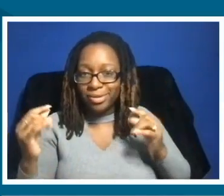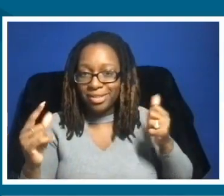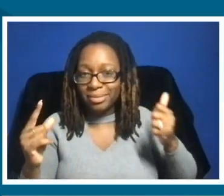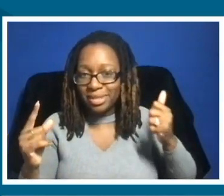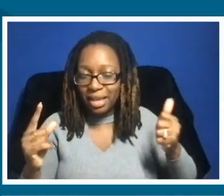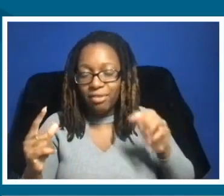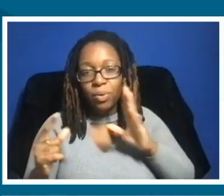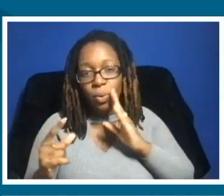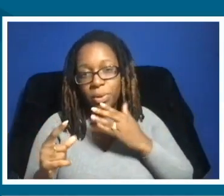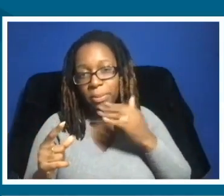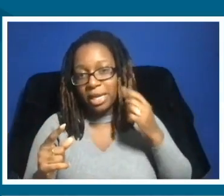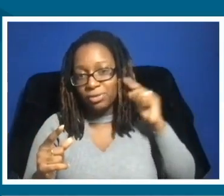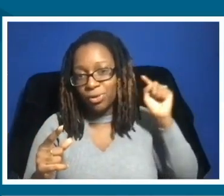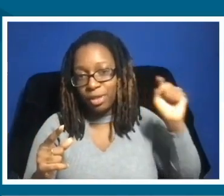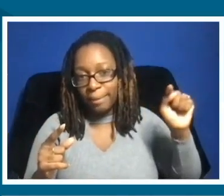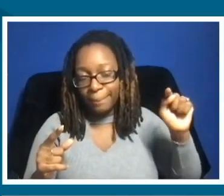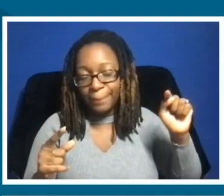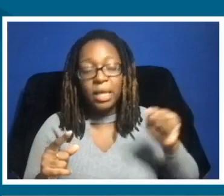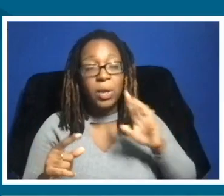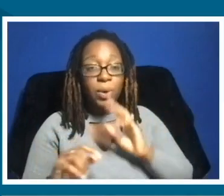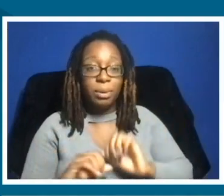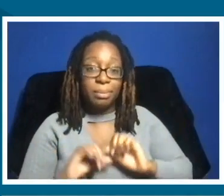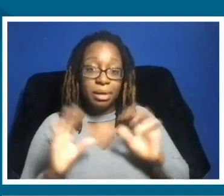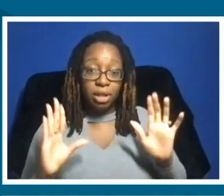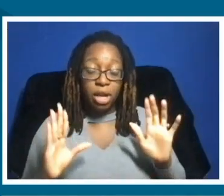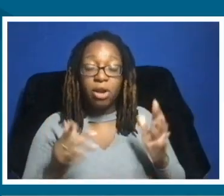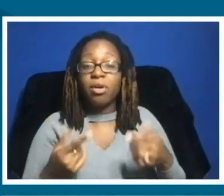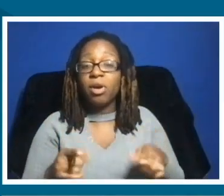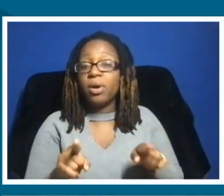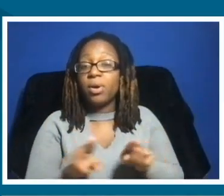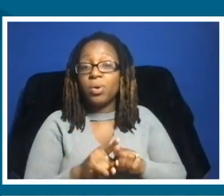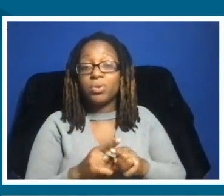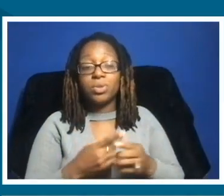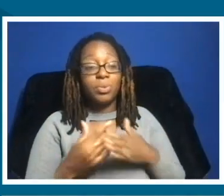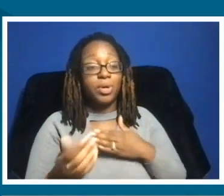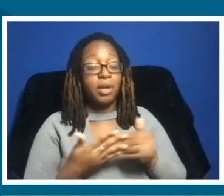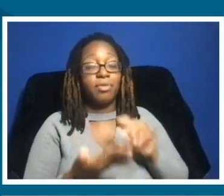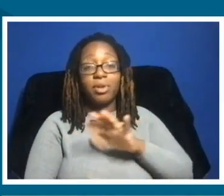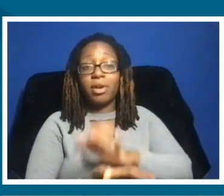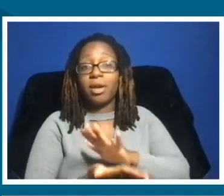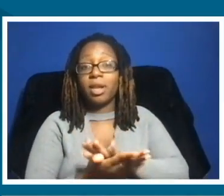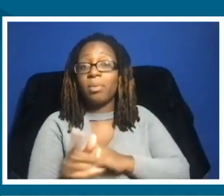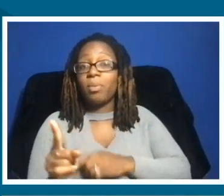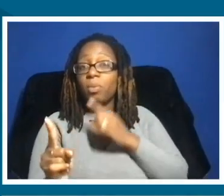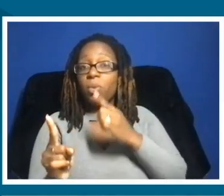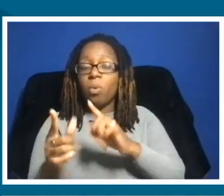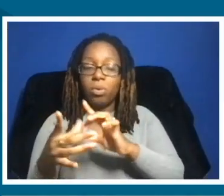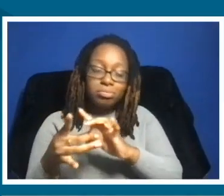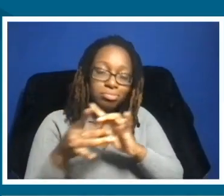is clear and also helps you meet whatever academic goals tied to the